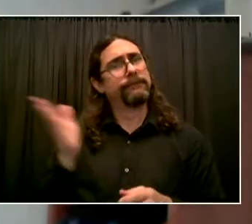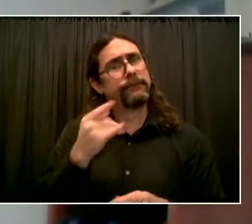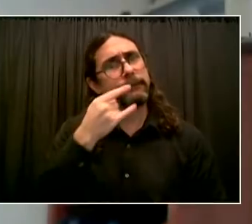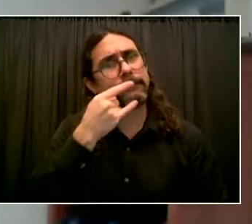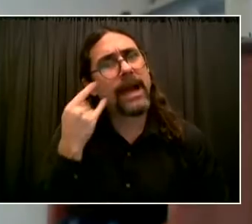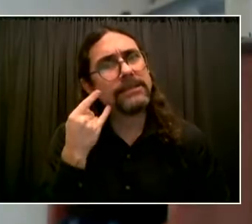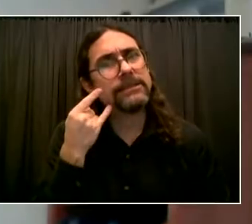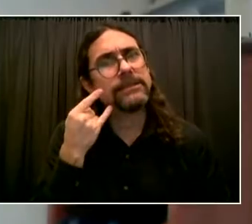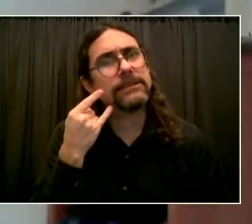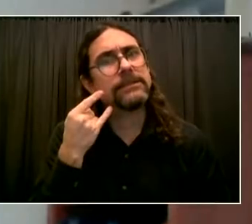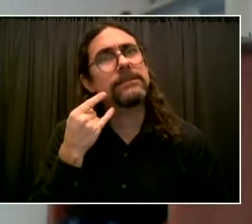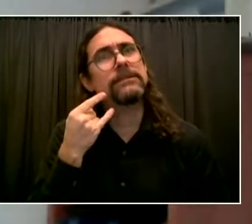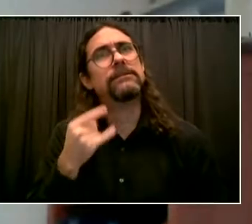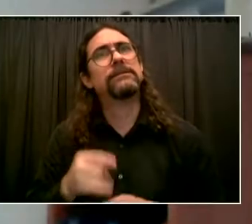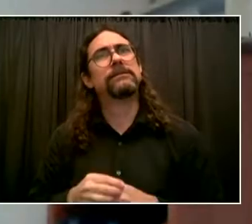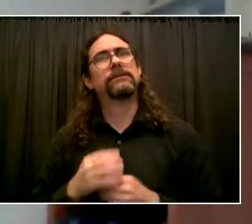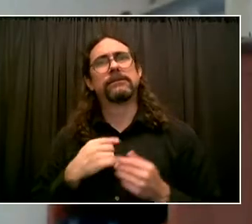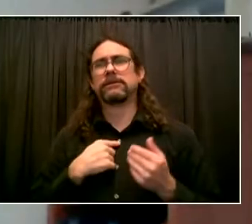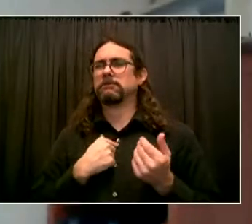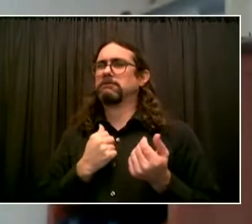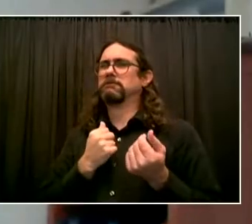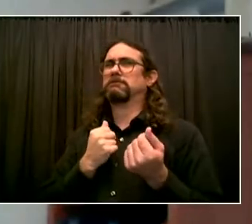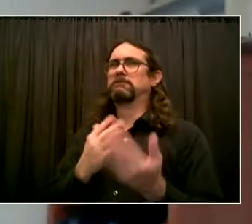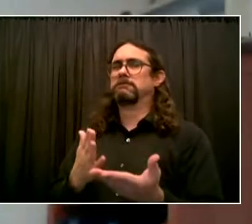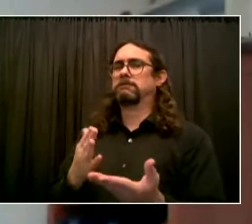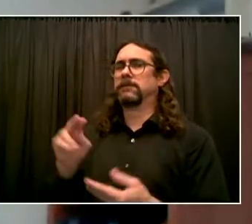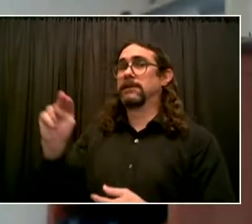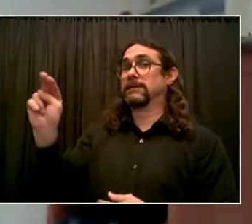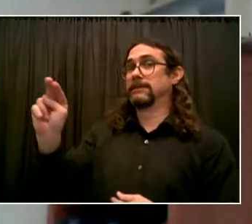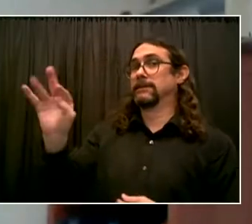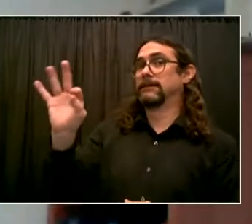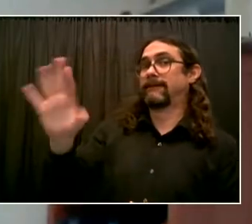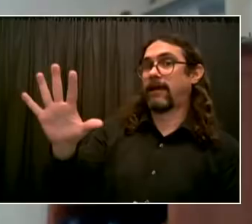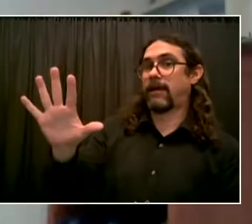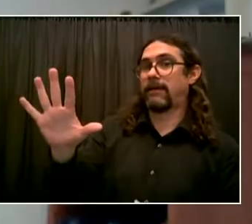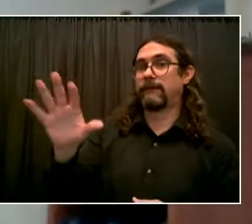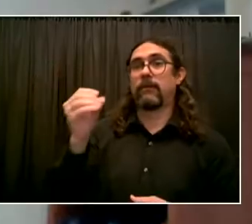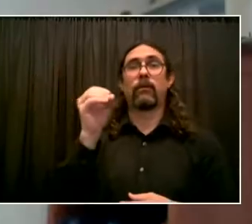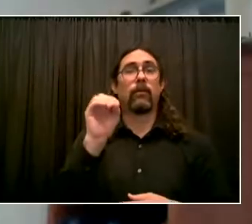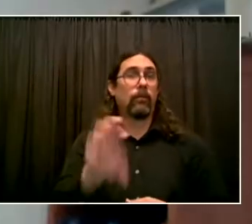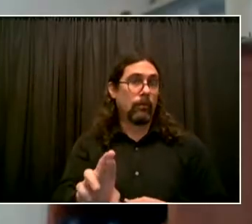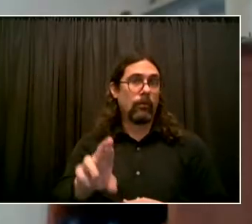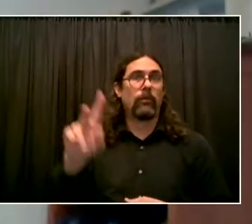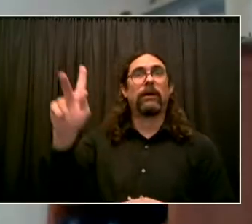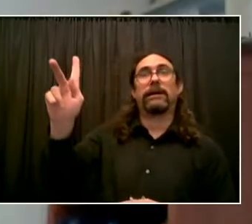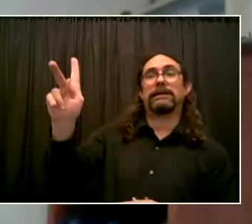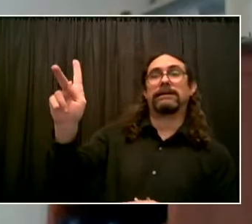SHOULD NOT LET OUR GUARD DOWN,